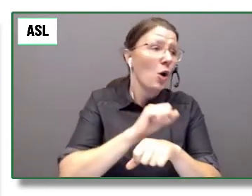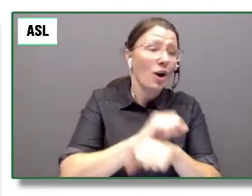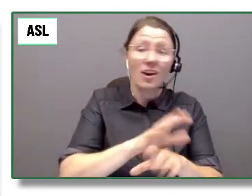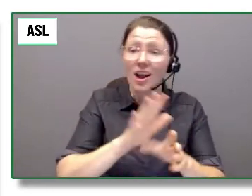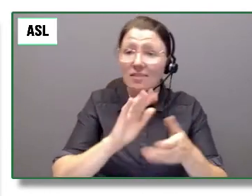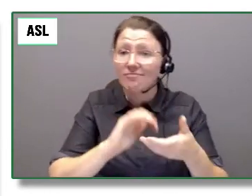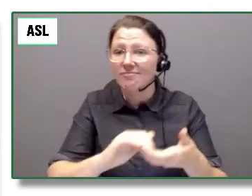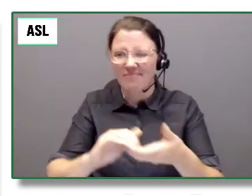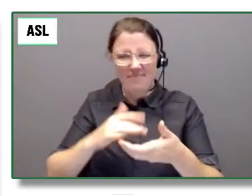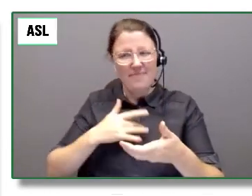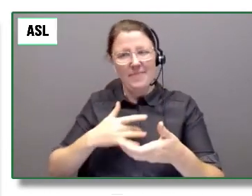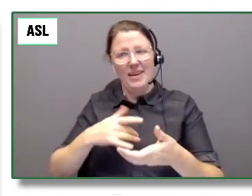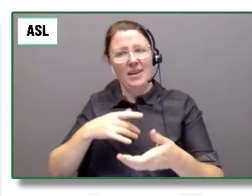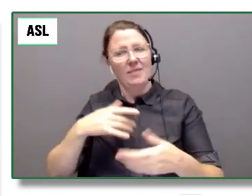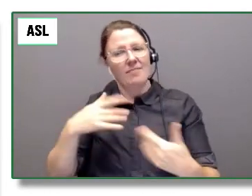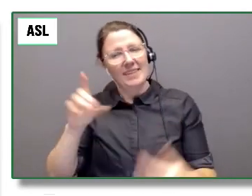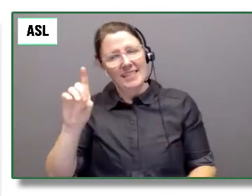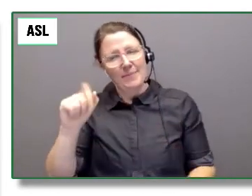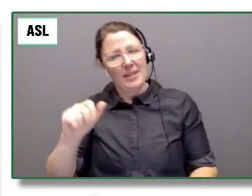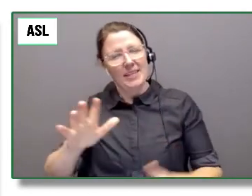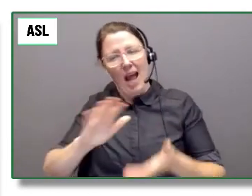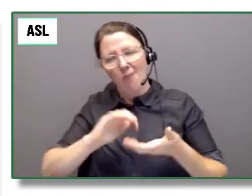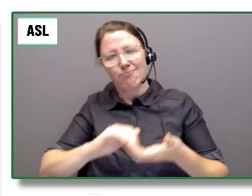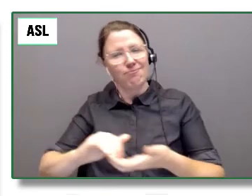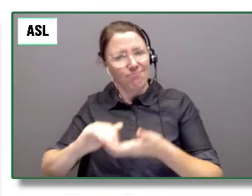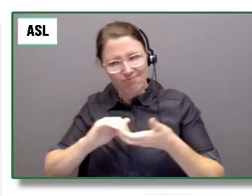community, that we often will get ways to work